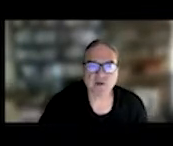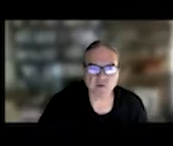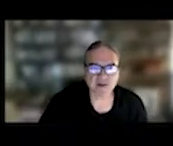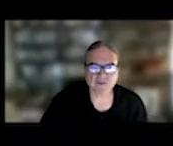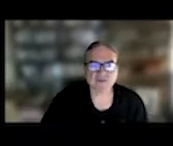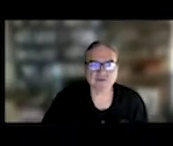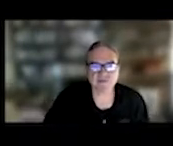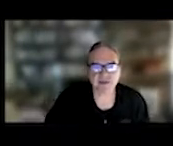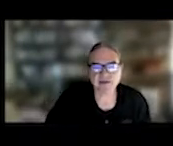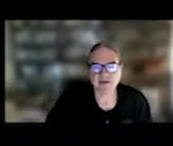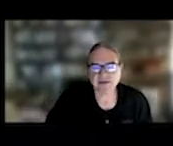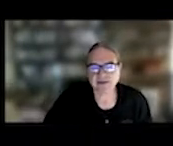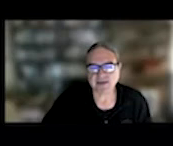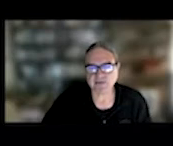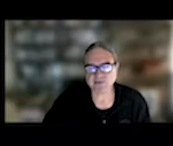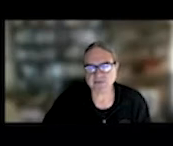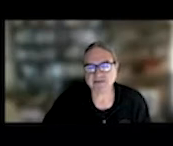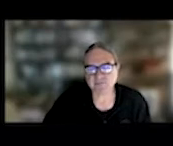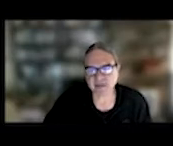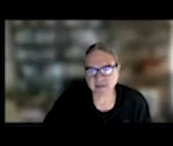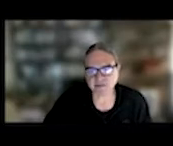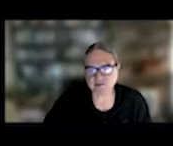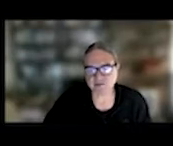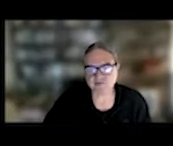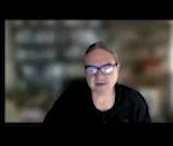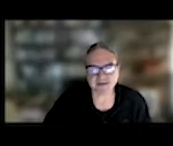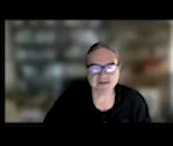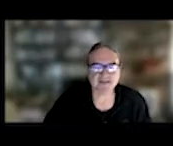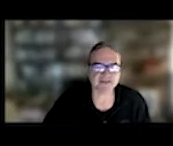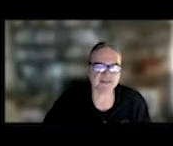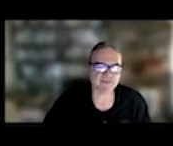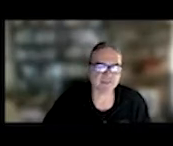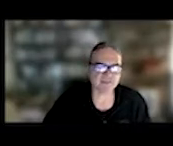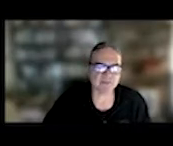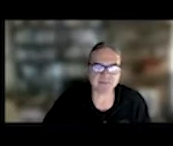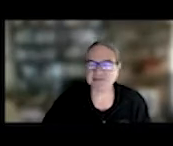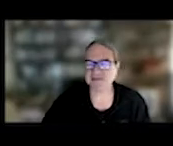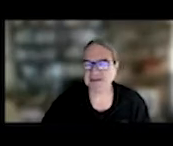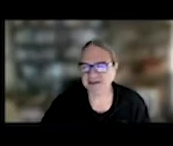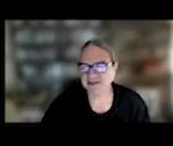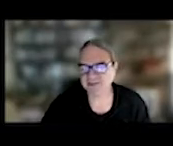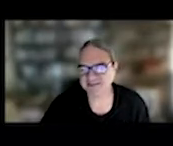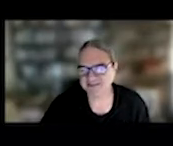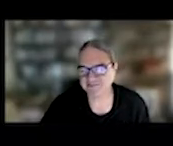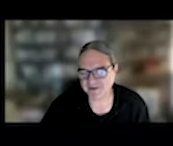Dakota Health survey and it was a seven page survey that we basically cut and pasted from